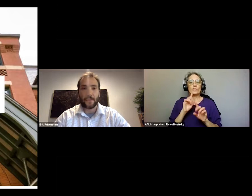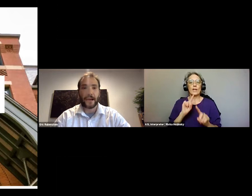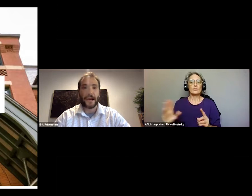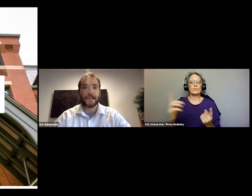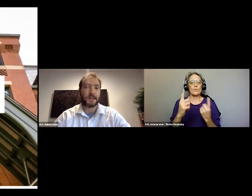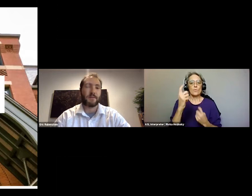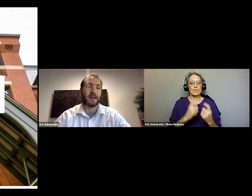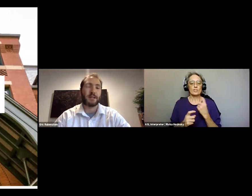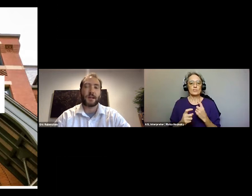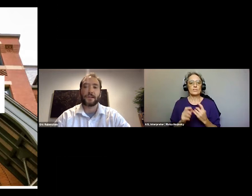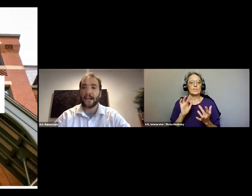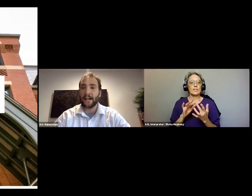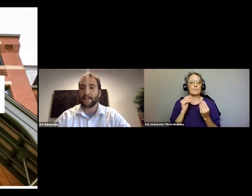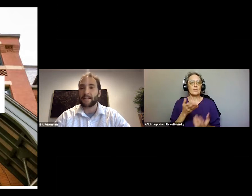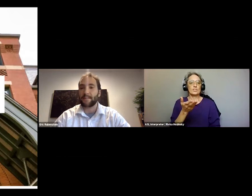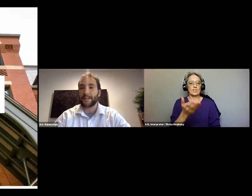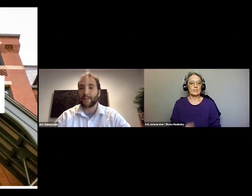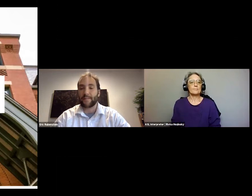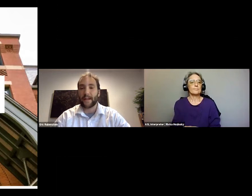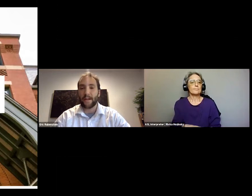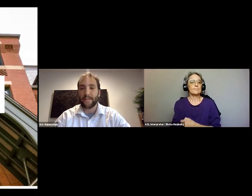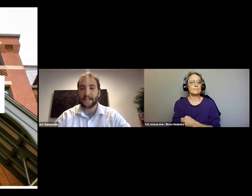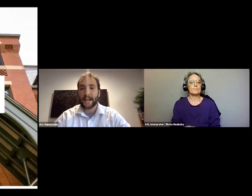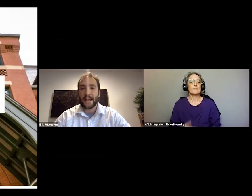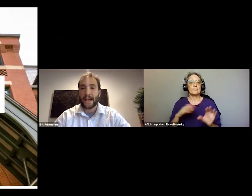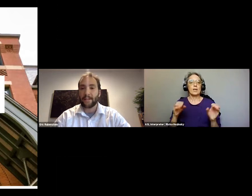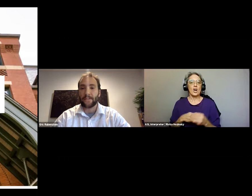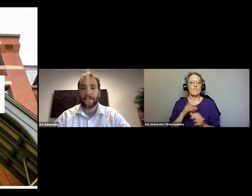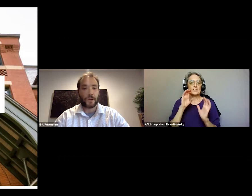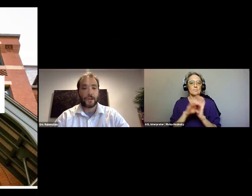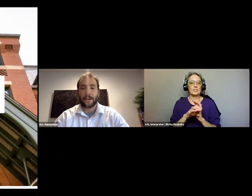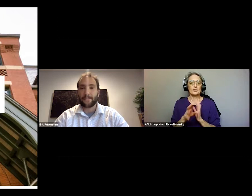My contact information is on this slide and this is a picture of my office and I look forward to